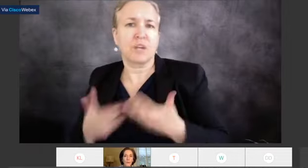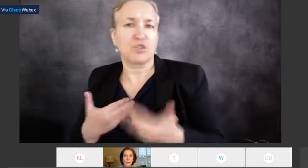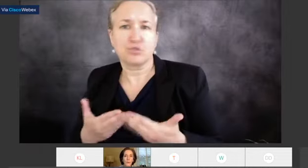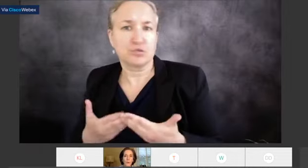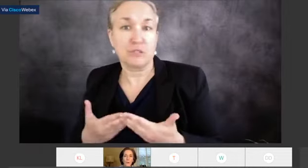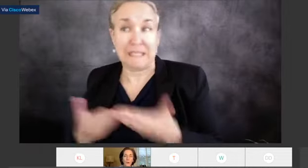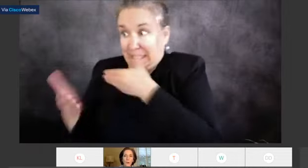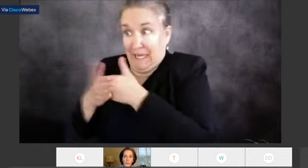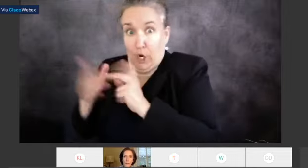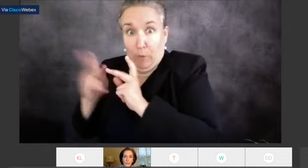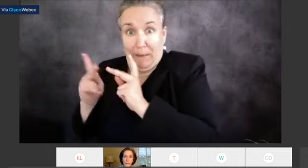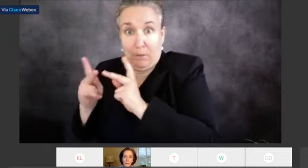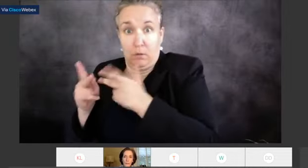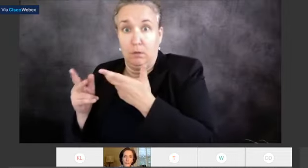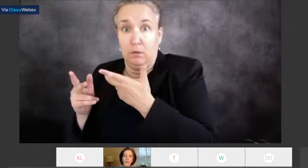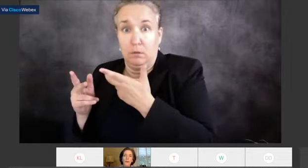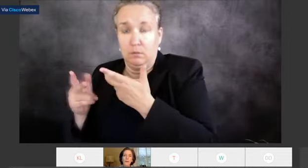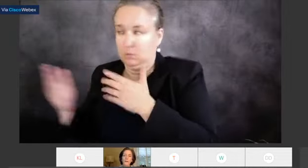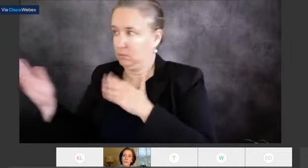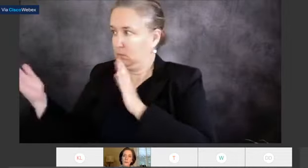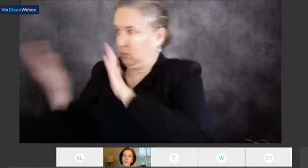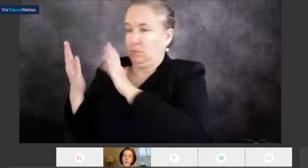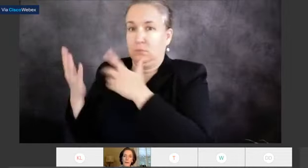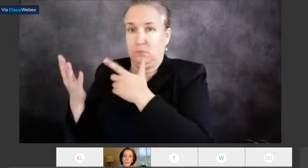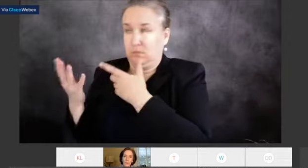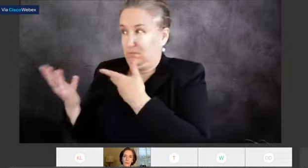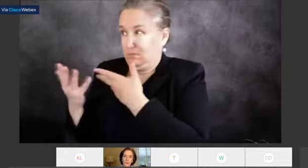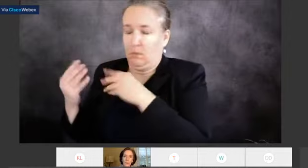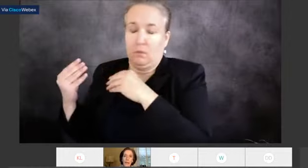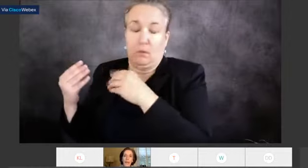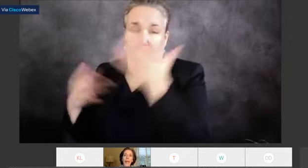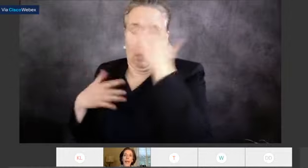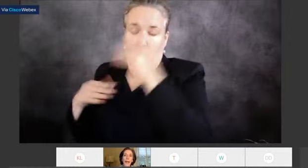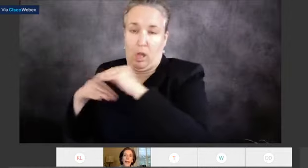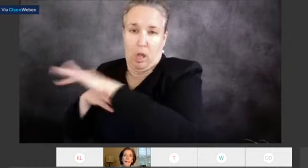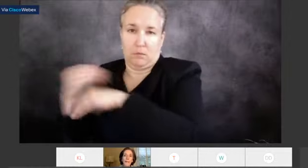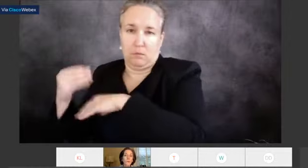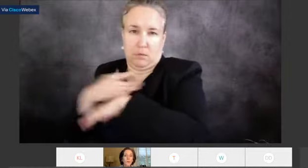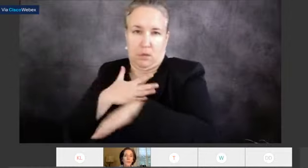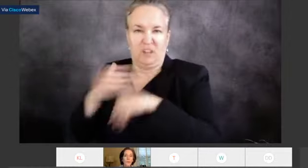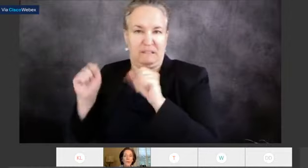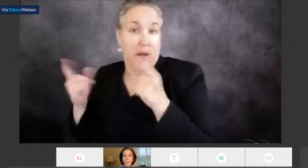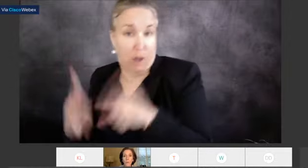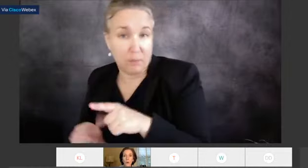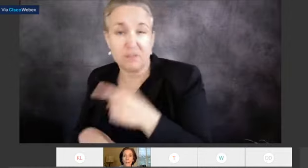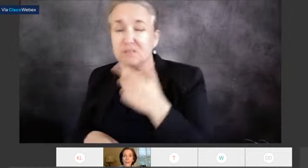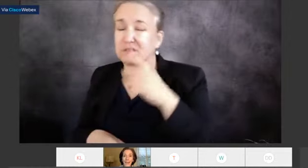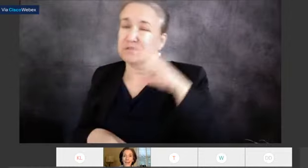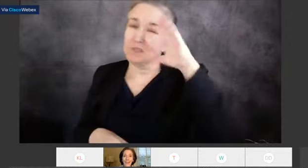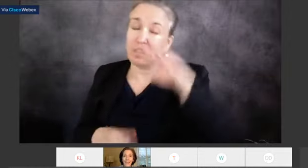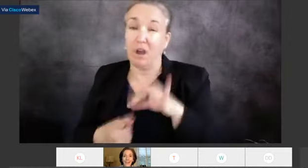if you're if you're closer than six feet there can still be a transmission and in particular at a sporting event i